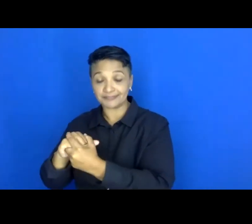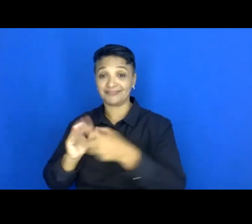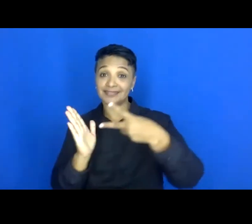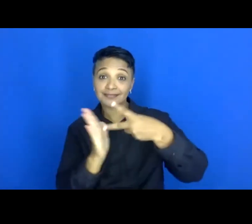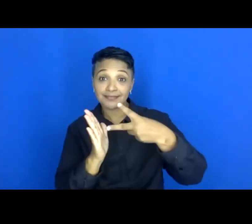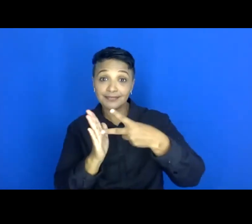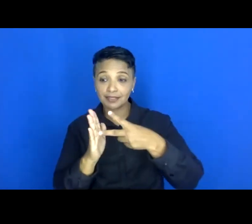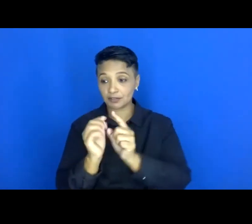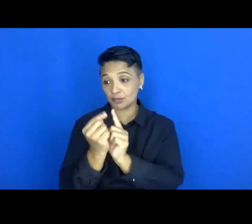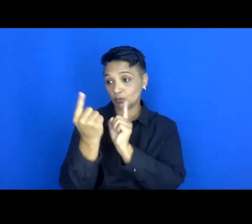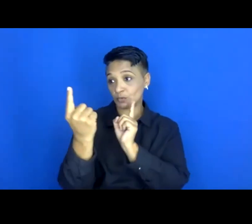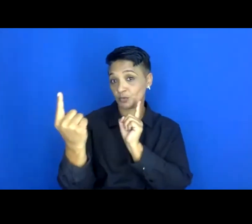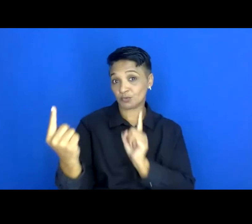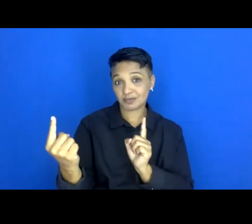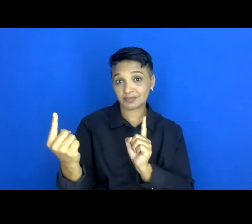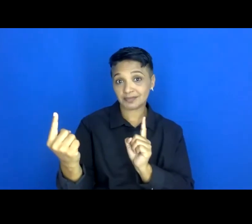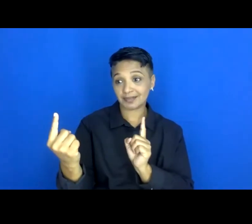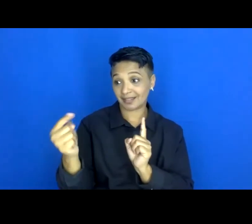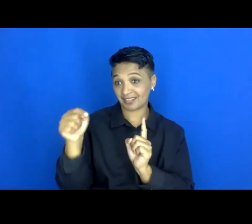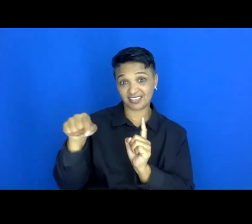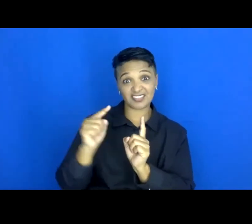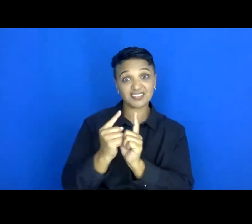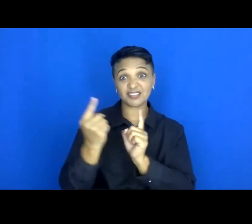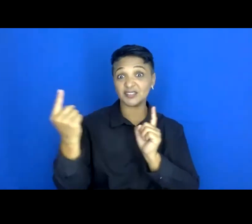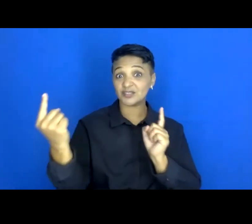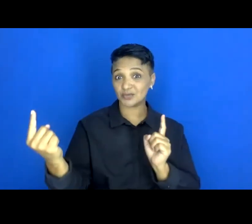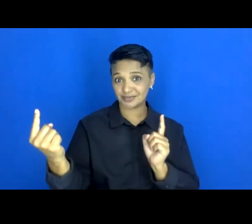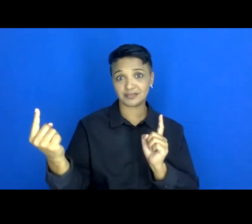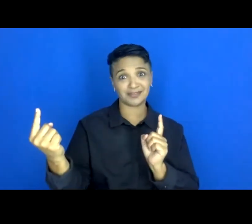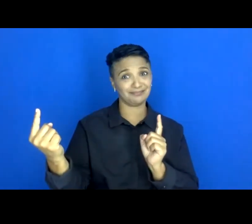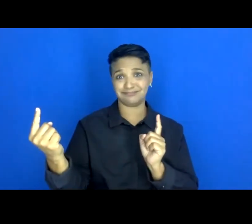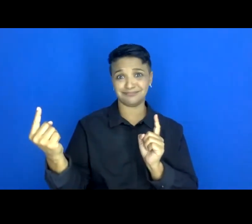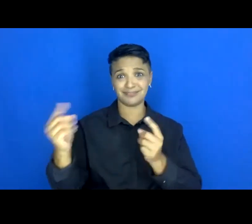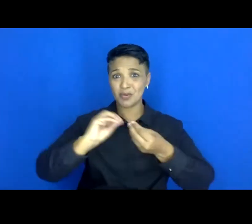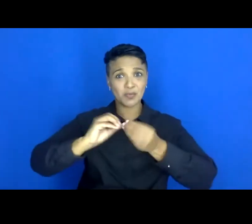if you do social distancing then immobility is very difficult you cannot move you know